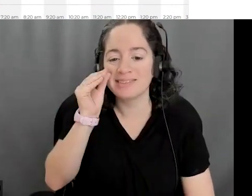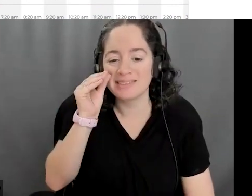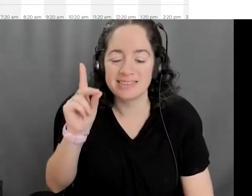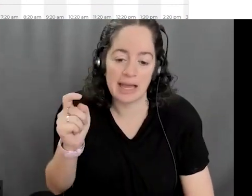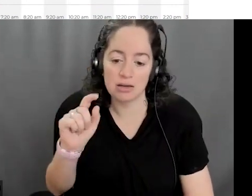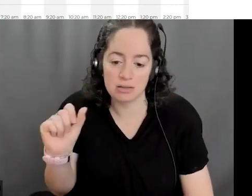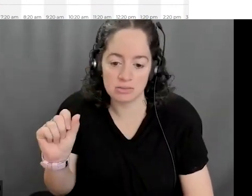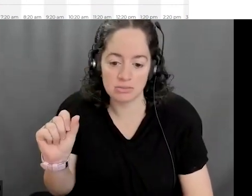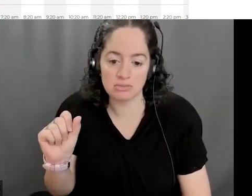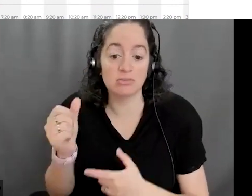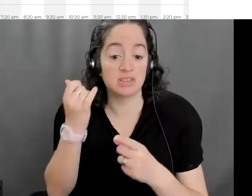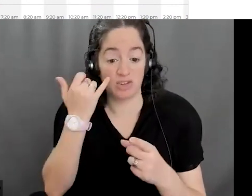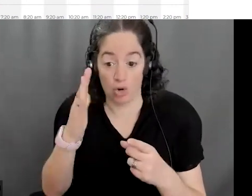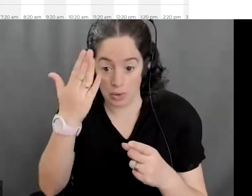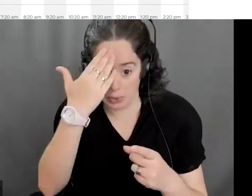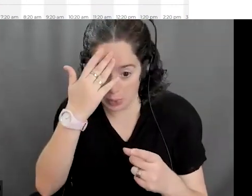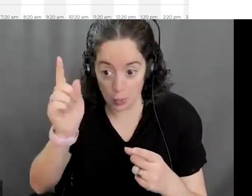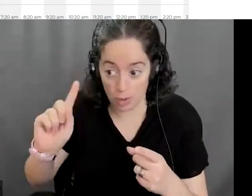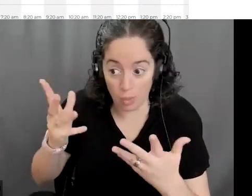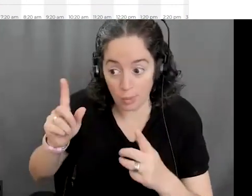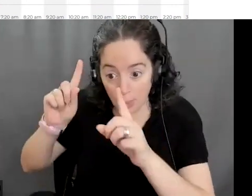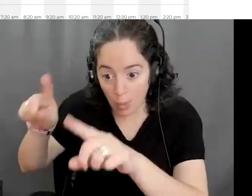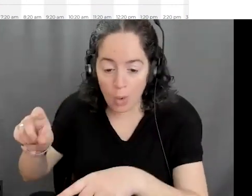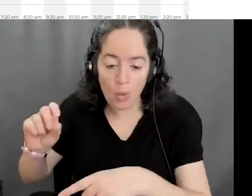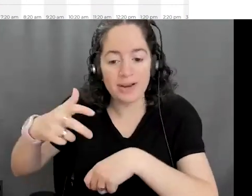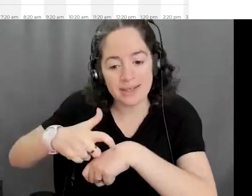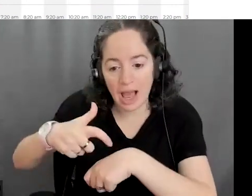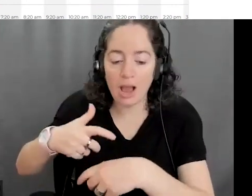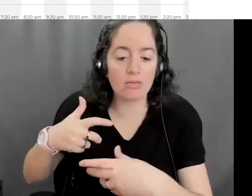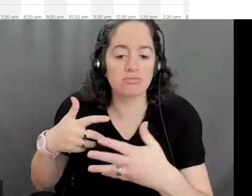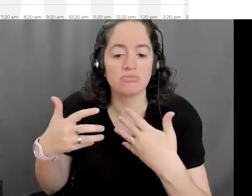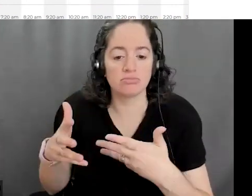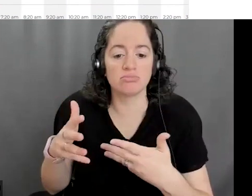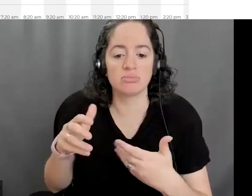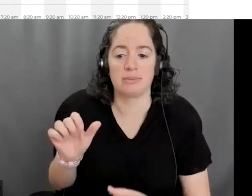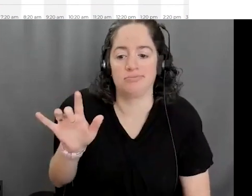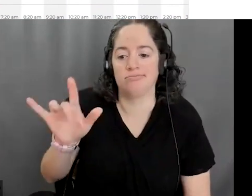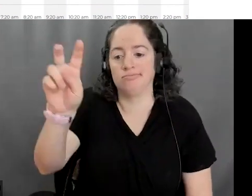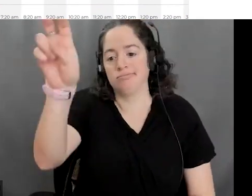it will help us jump to a particular location. If we're trying to get to CSU Transfer Station